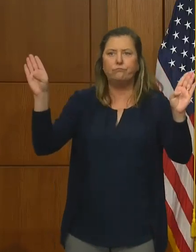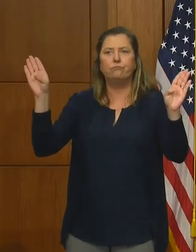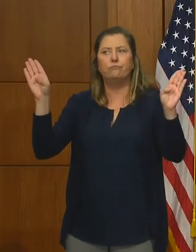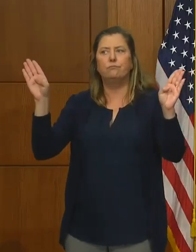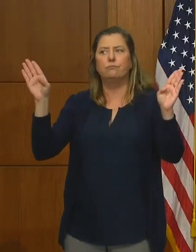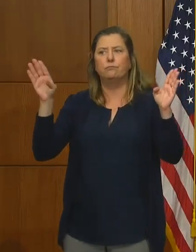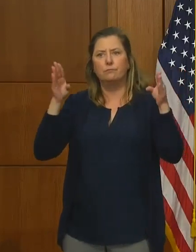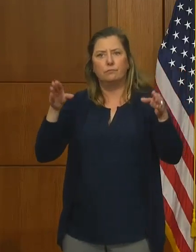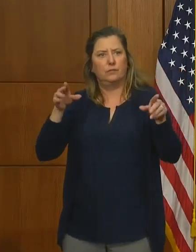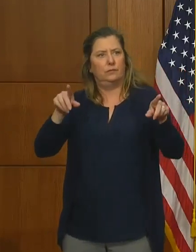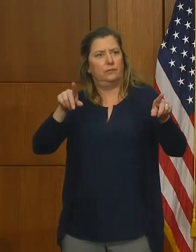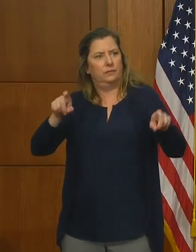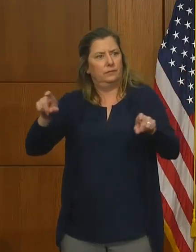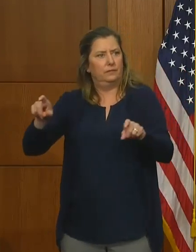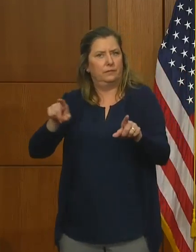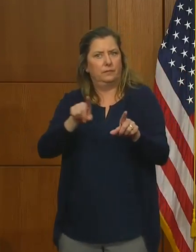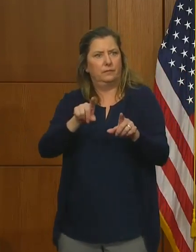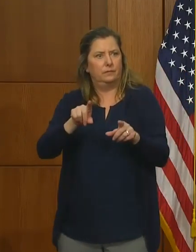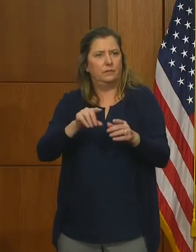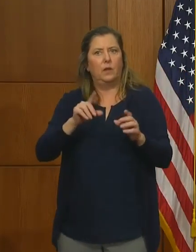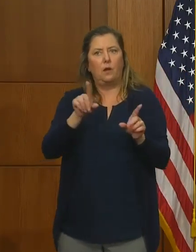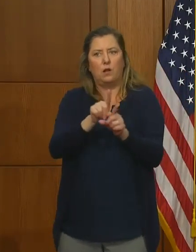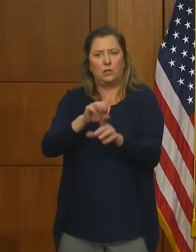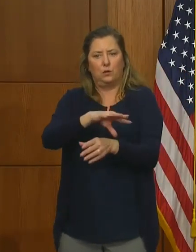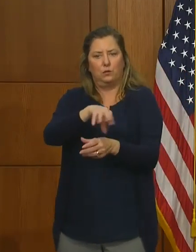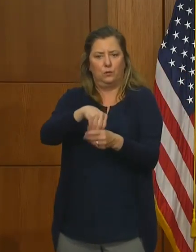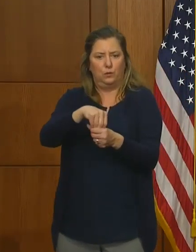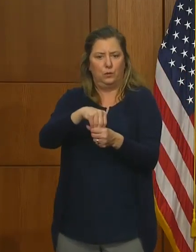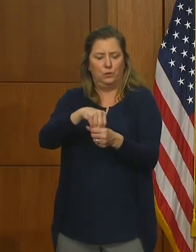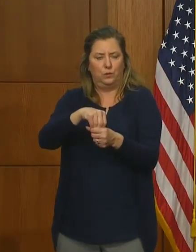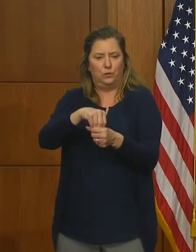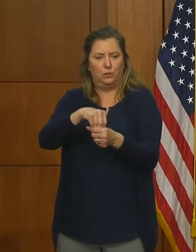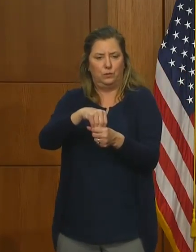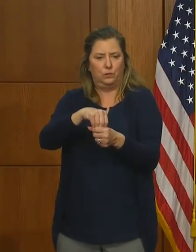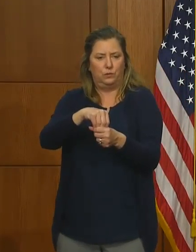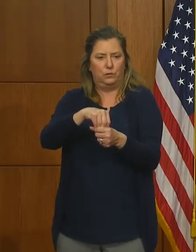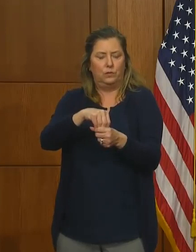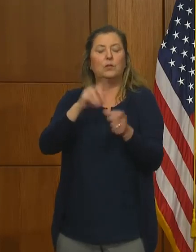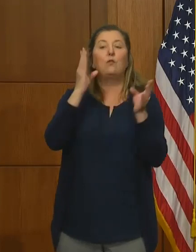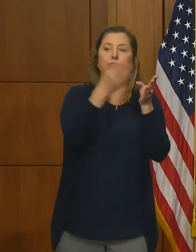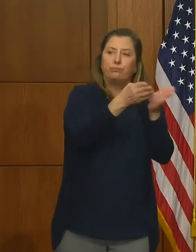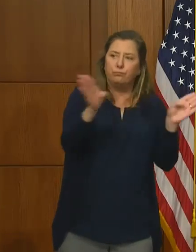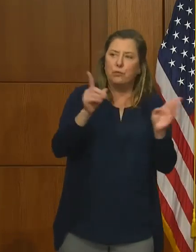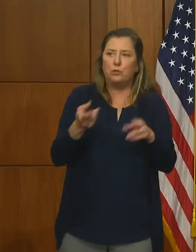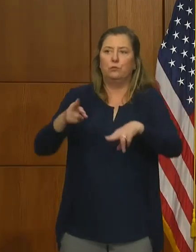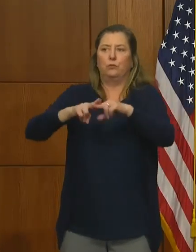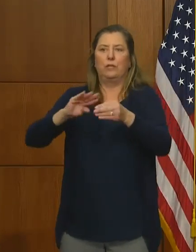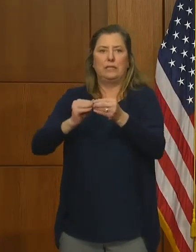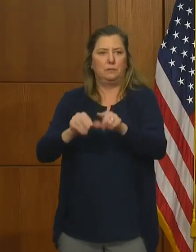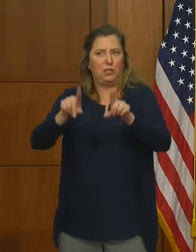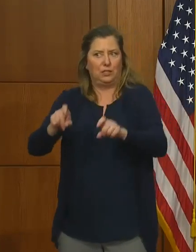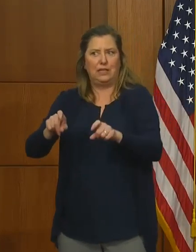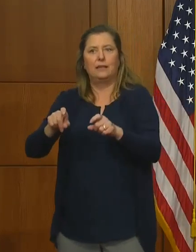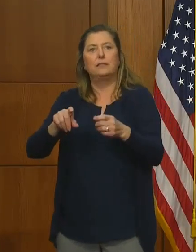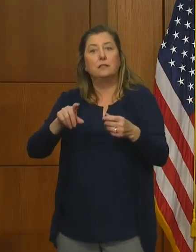THAT NECK. BROADENING THAT THAT- THAT FOCUS TO- TO RAPIDLY